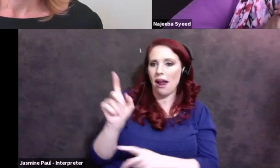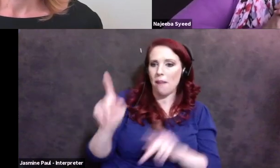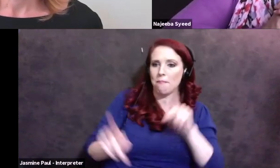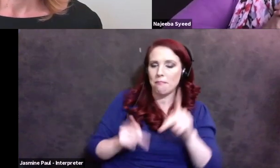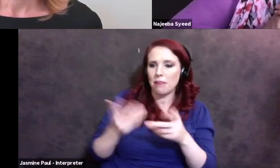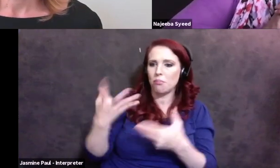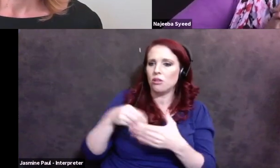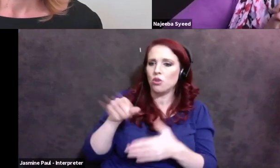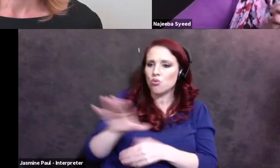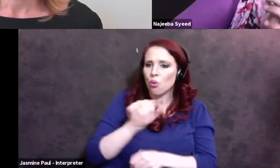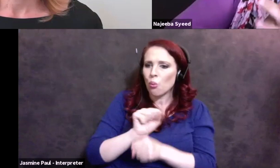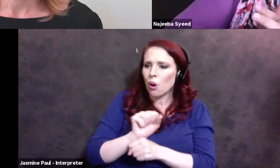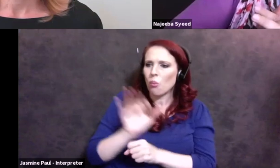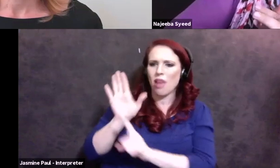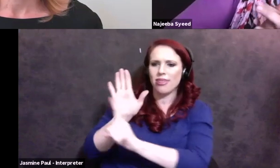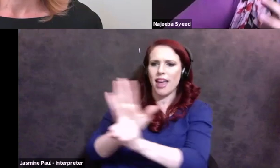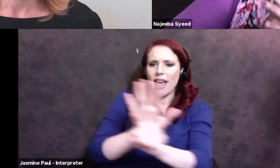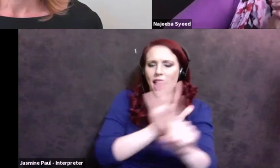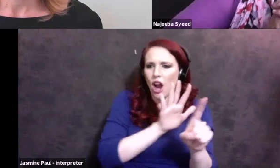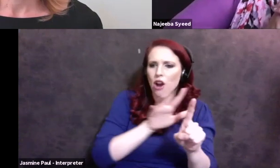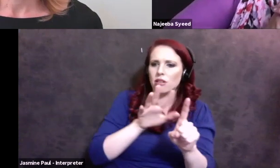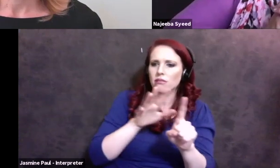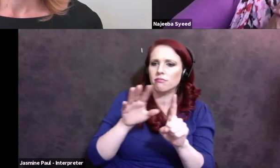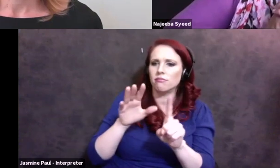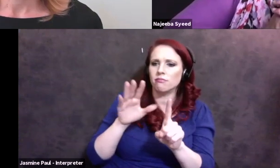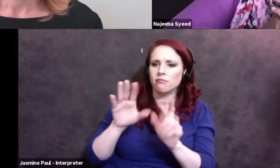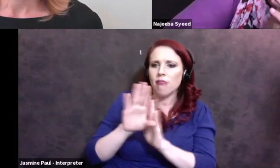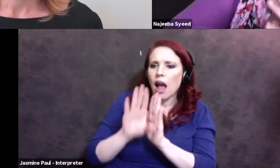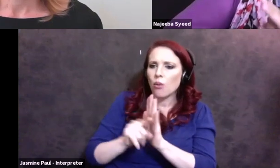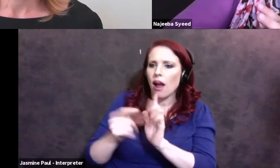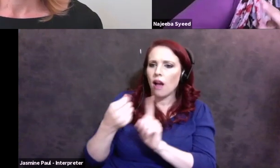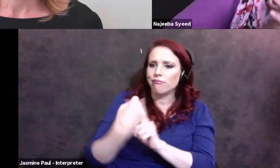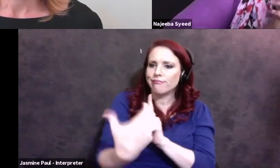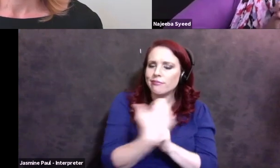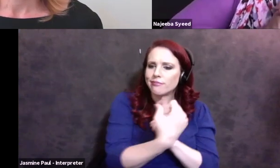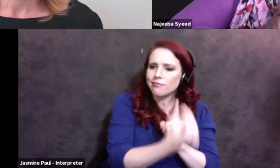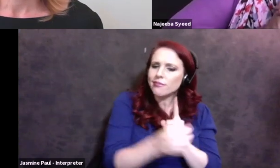Where are they coming from? What is their background? Do some of that work on your own.